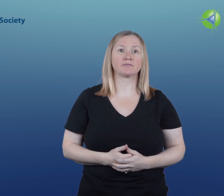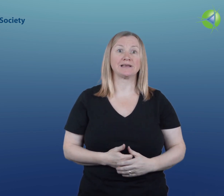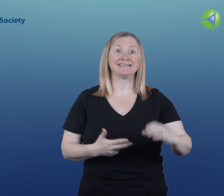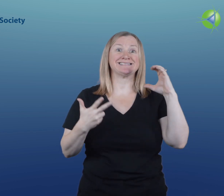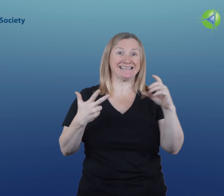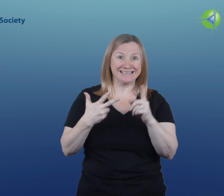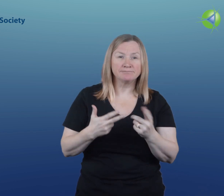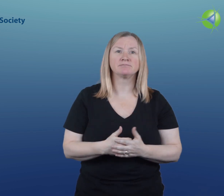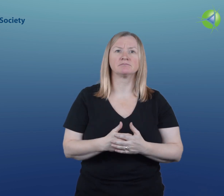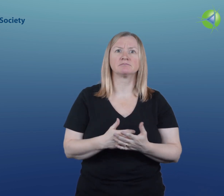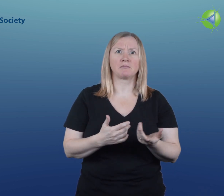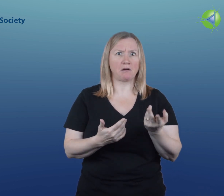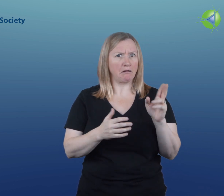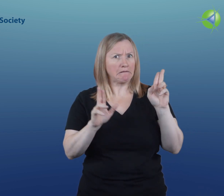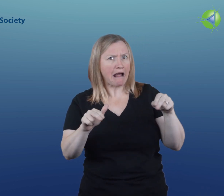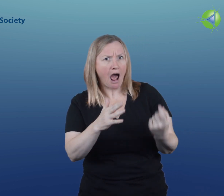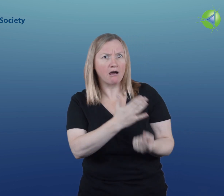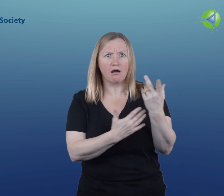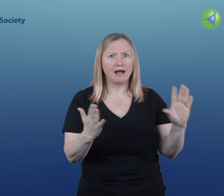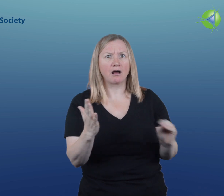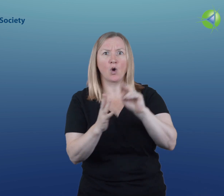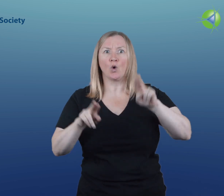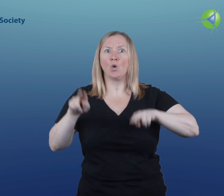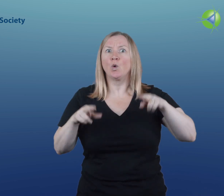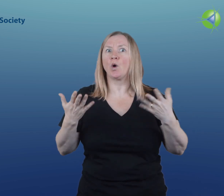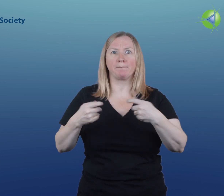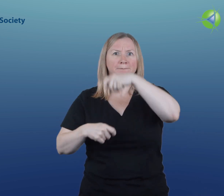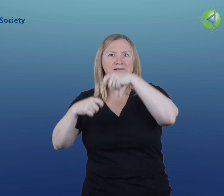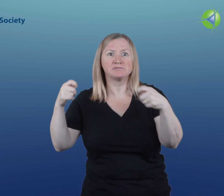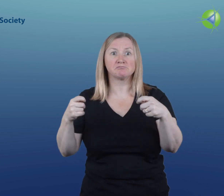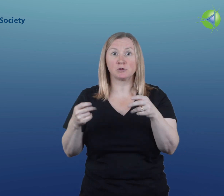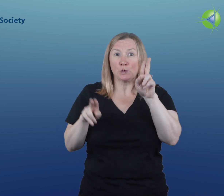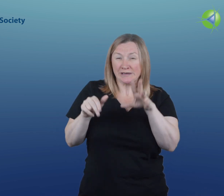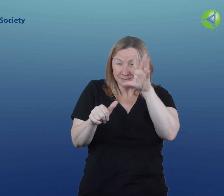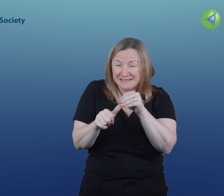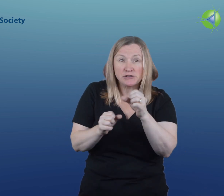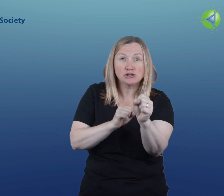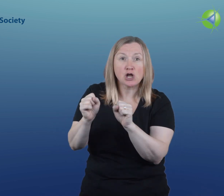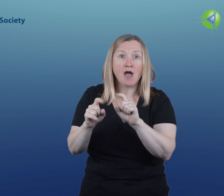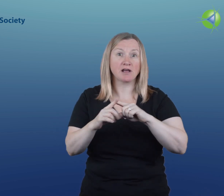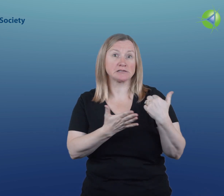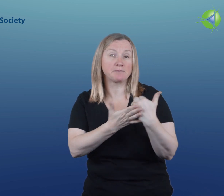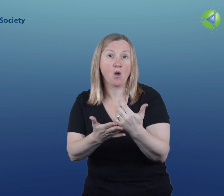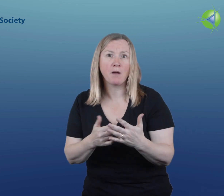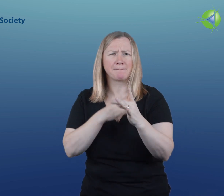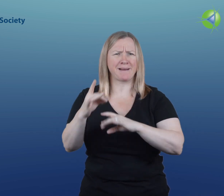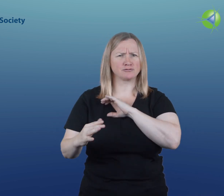(c) potential for introducing any new Measures (new specific services and support)